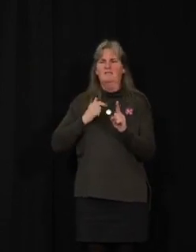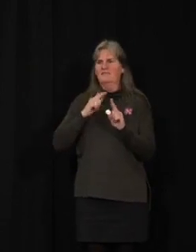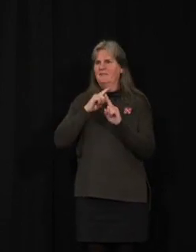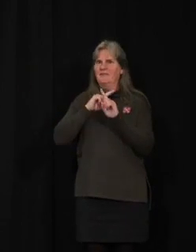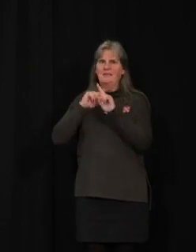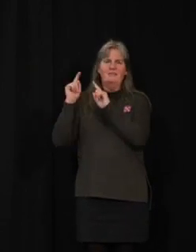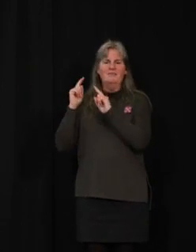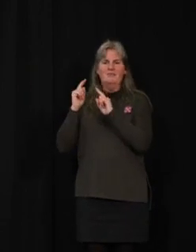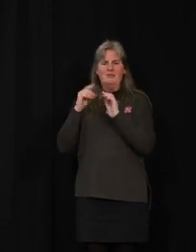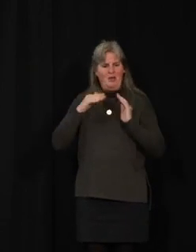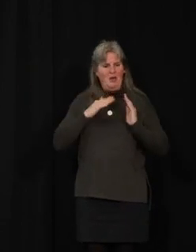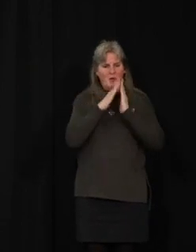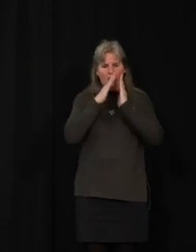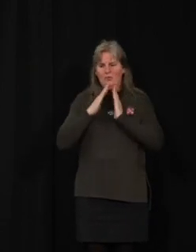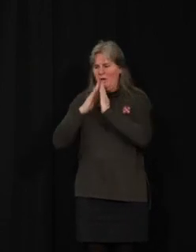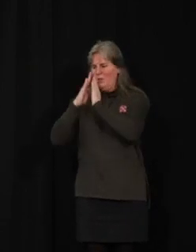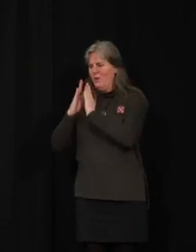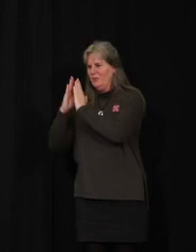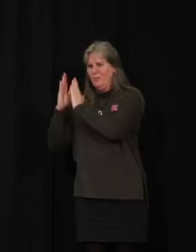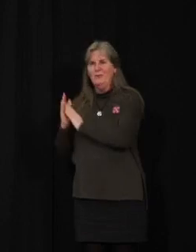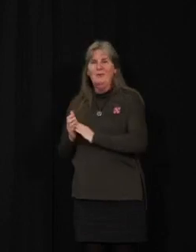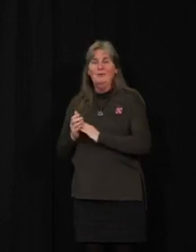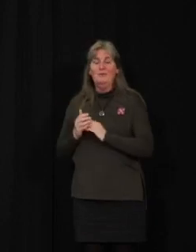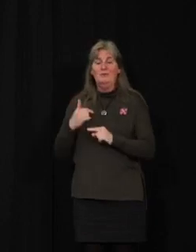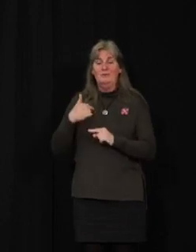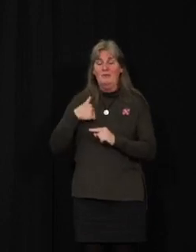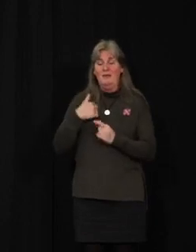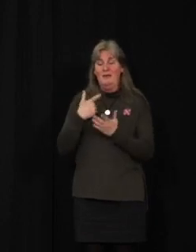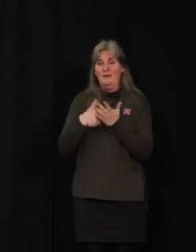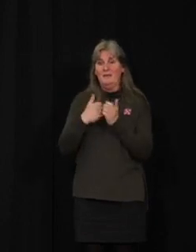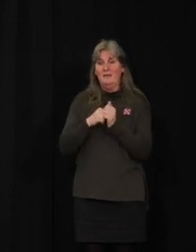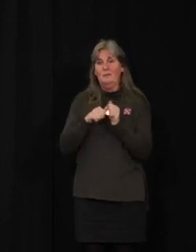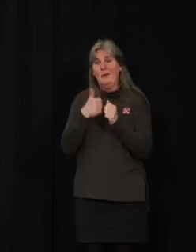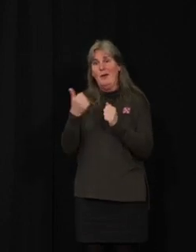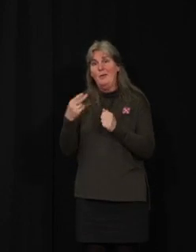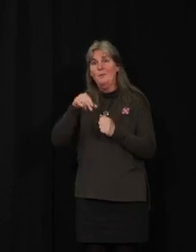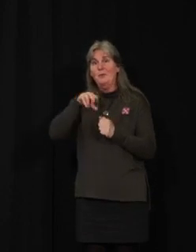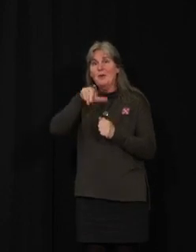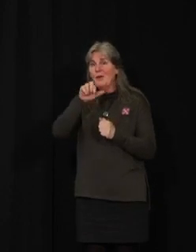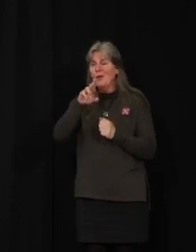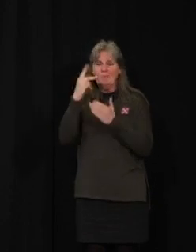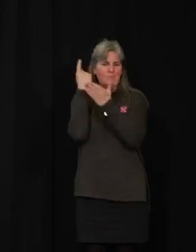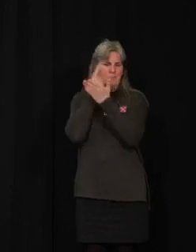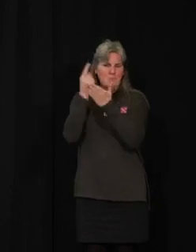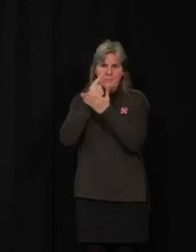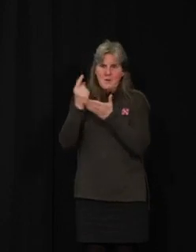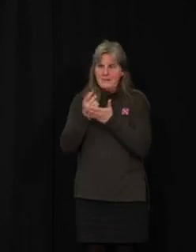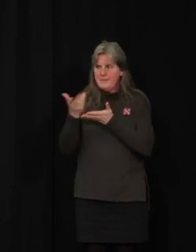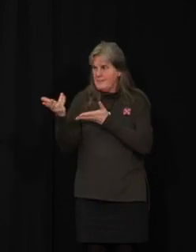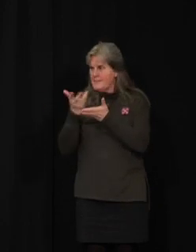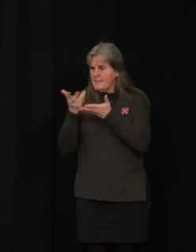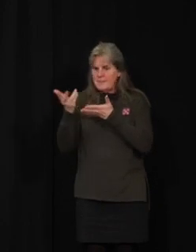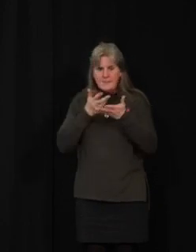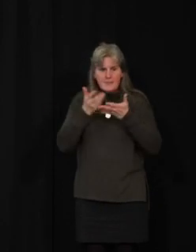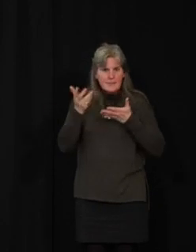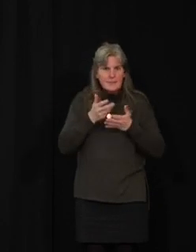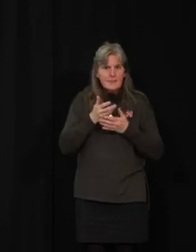We talk at the Council of the Federation weekly. We talk at the first ministers